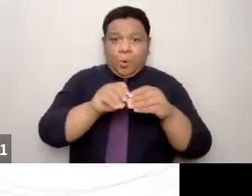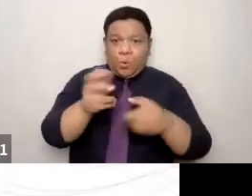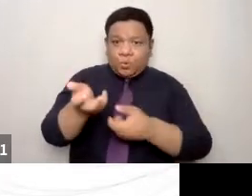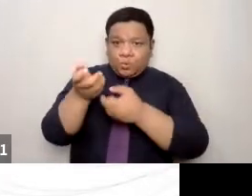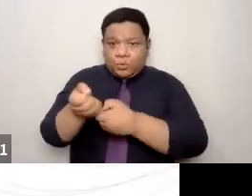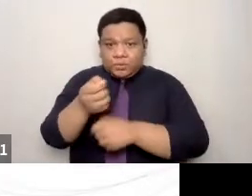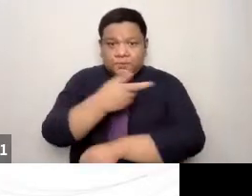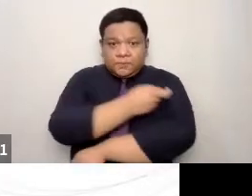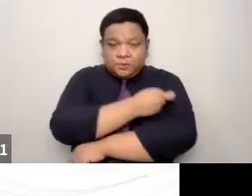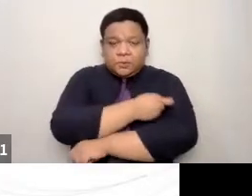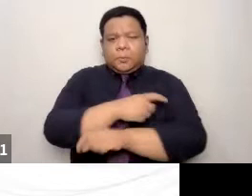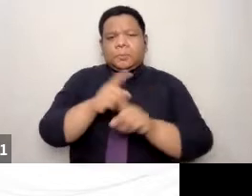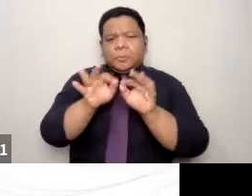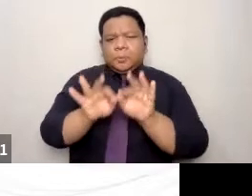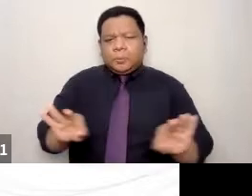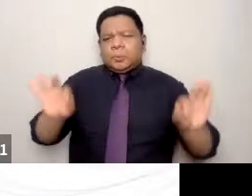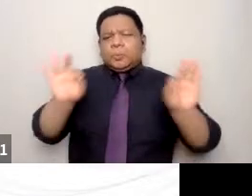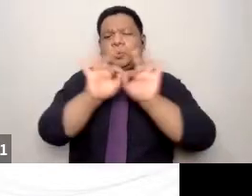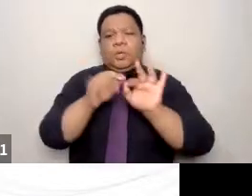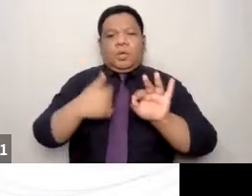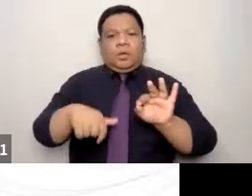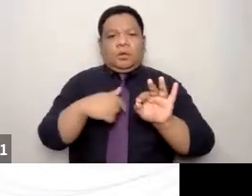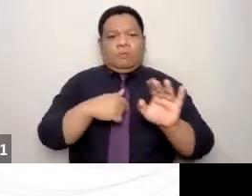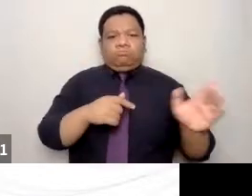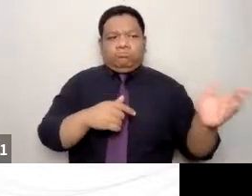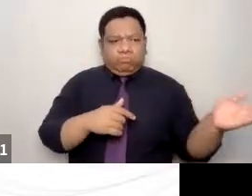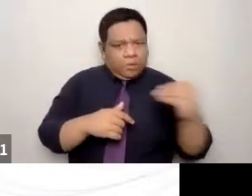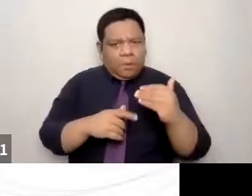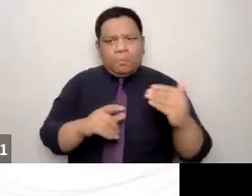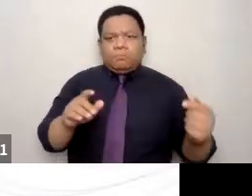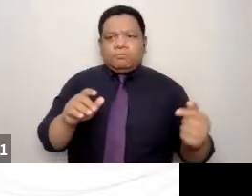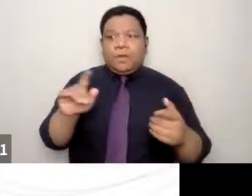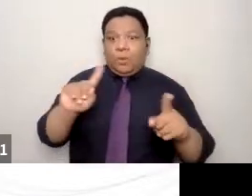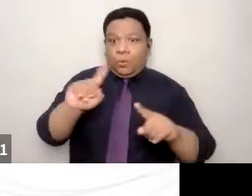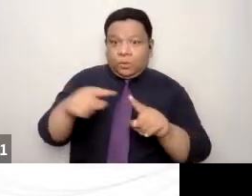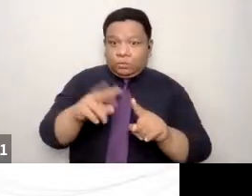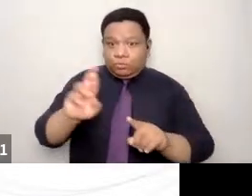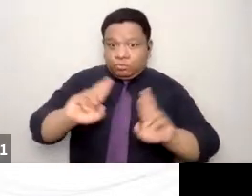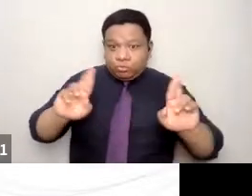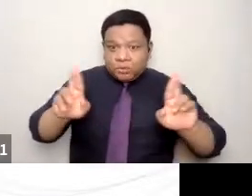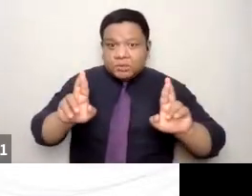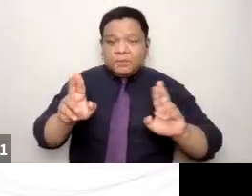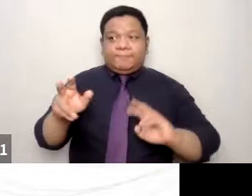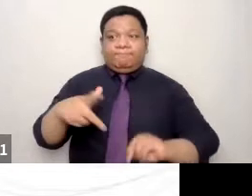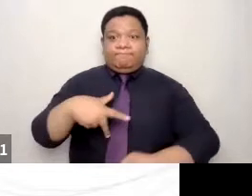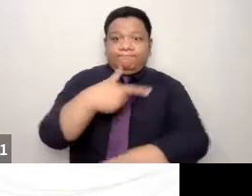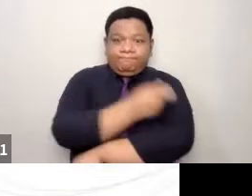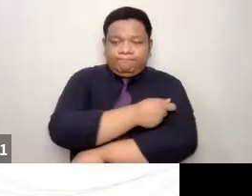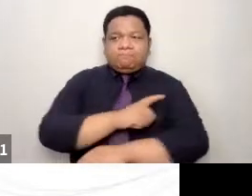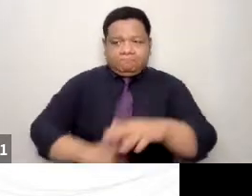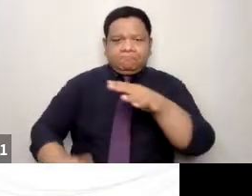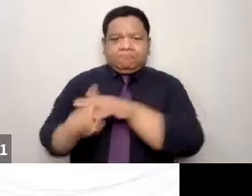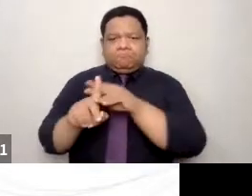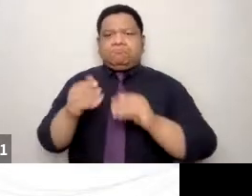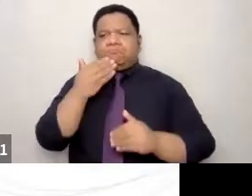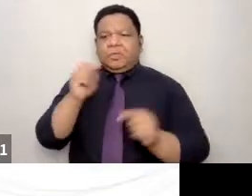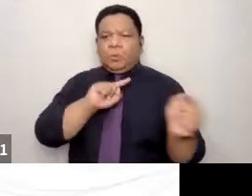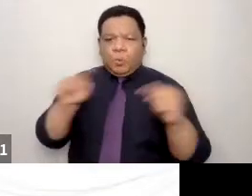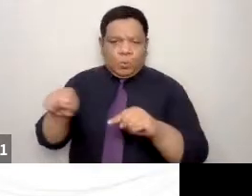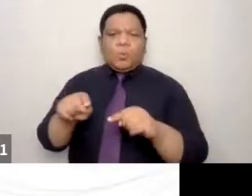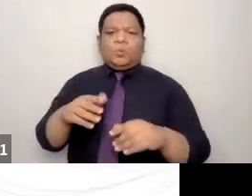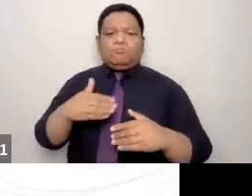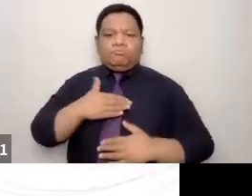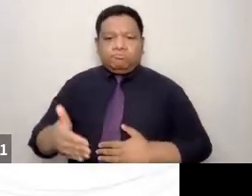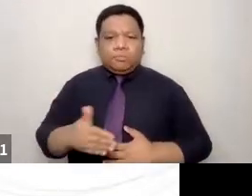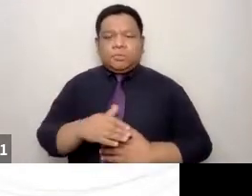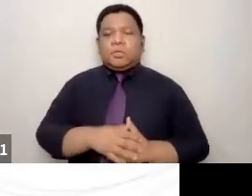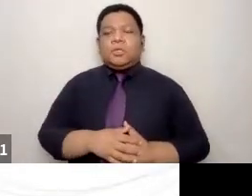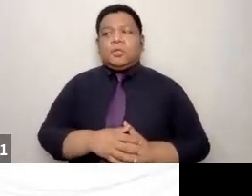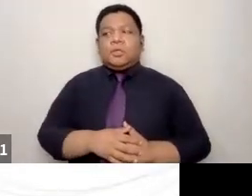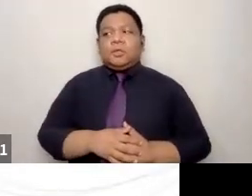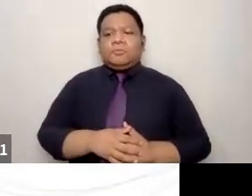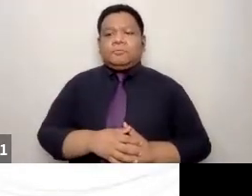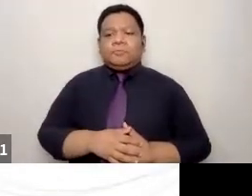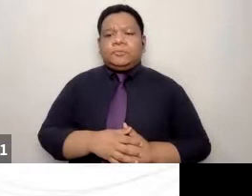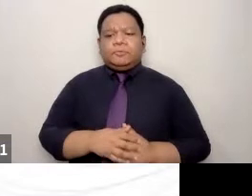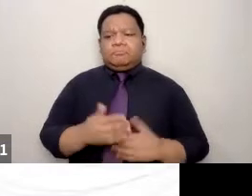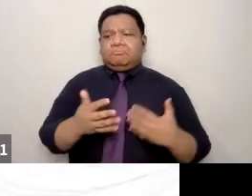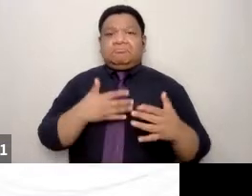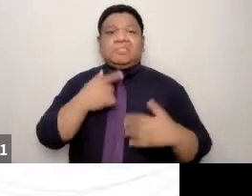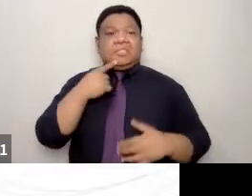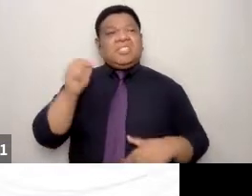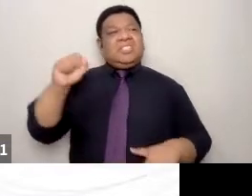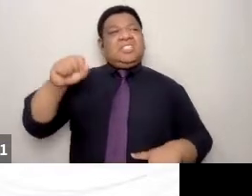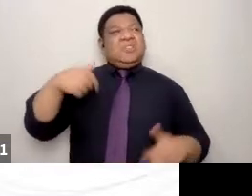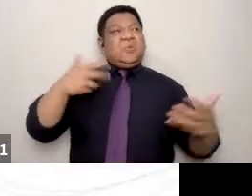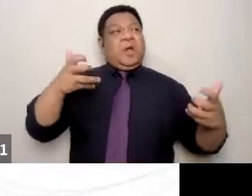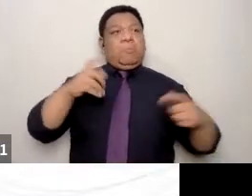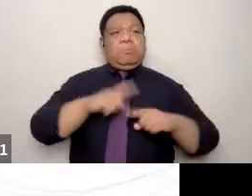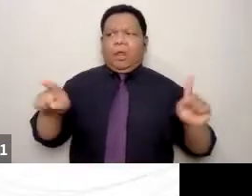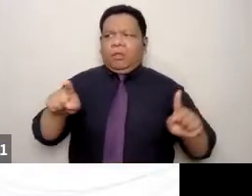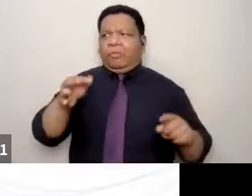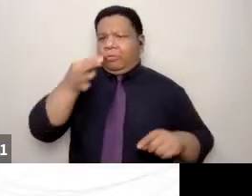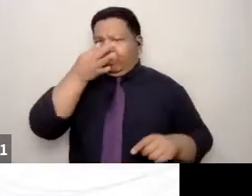But most importantly for them to show up for their vaccination slot and not to want to get vaccinated but not show up on the day itself.